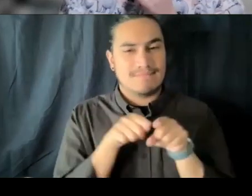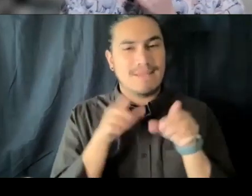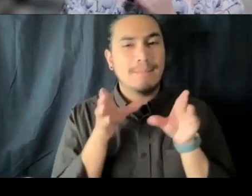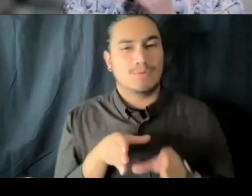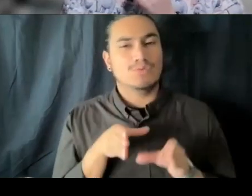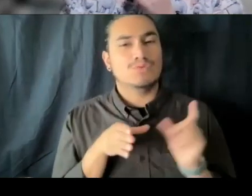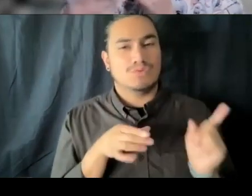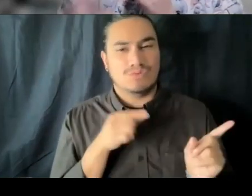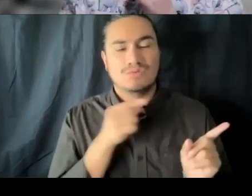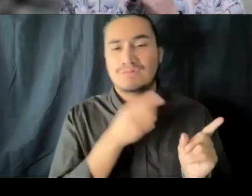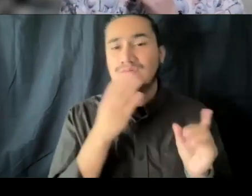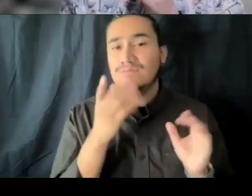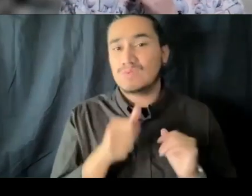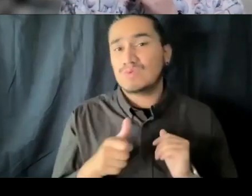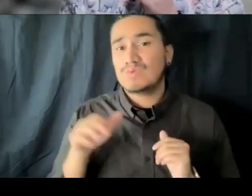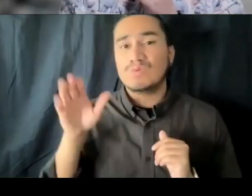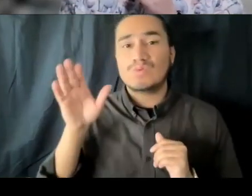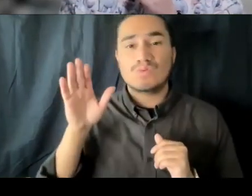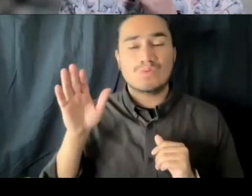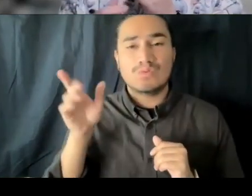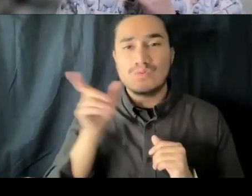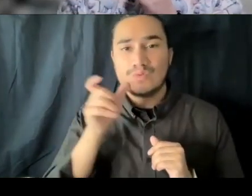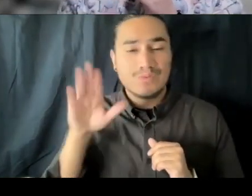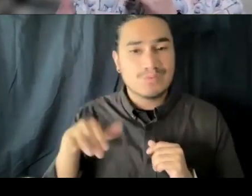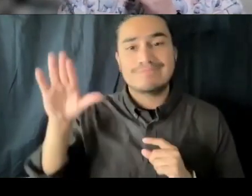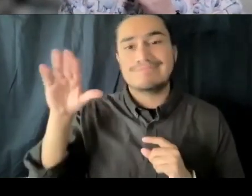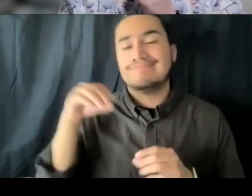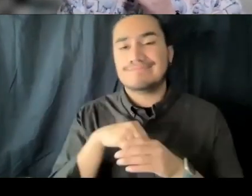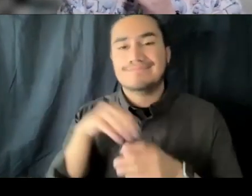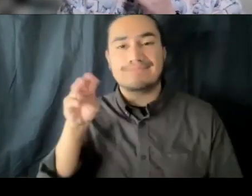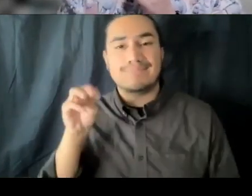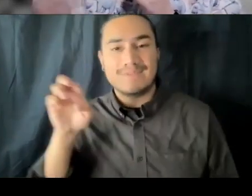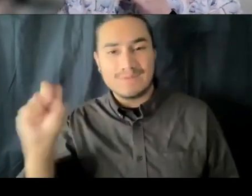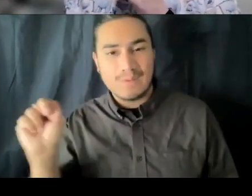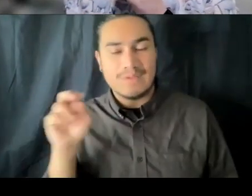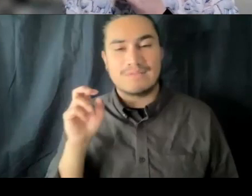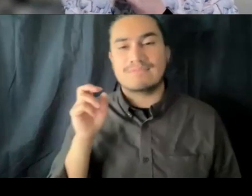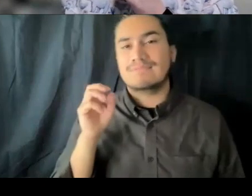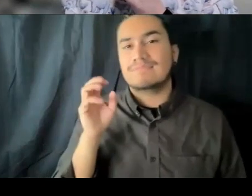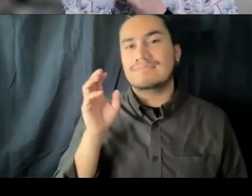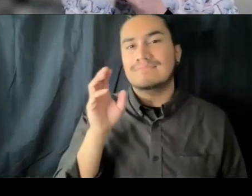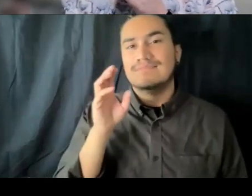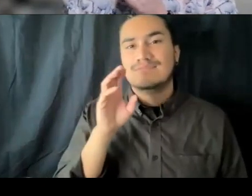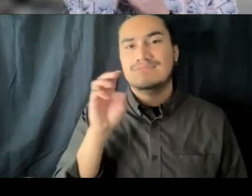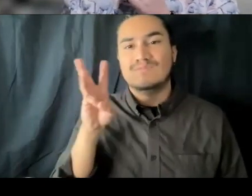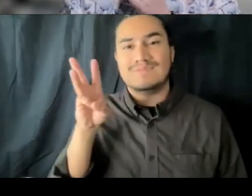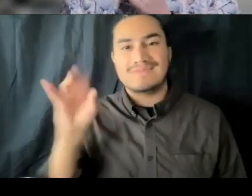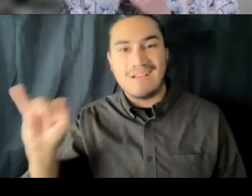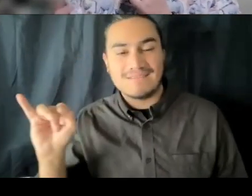to someone raised in Minnesota and Wisconsin. Someone from the east coast who talks fast